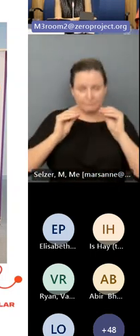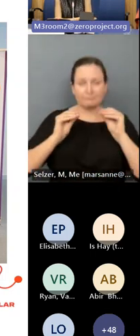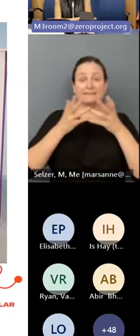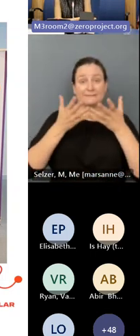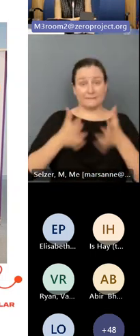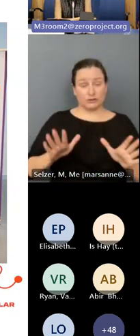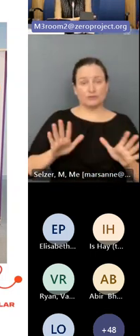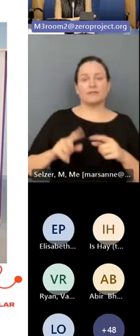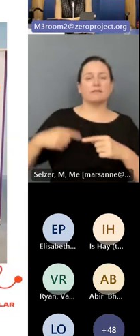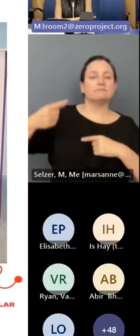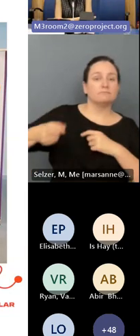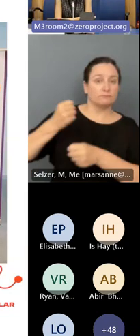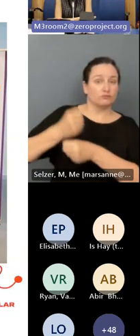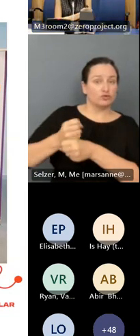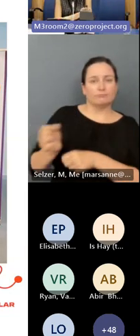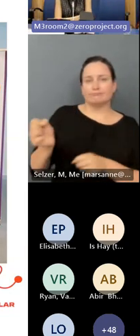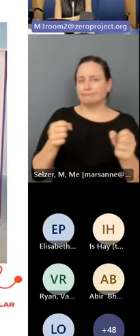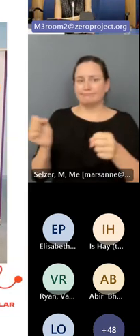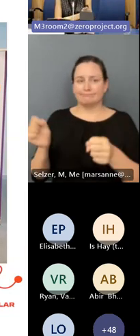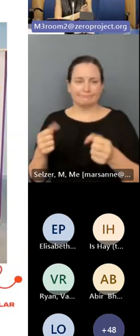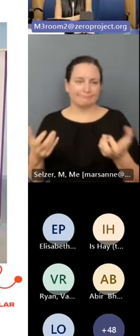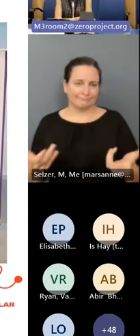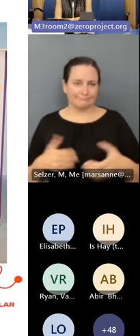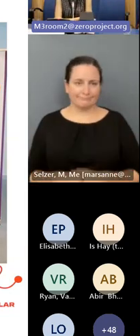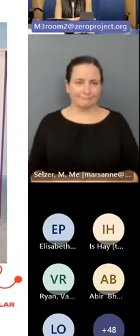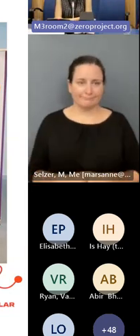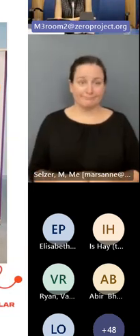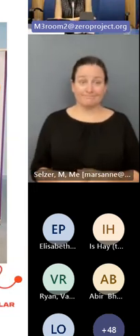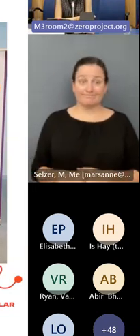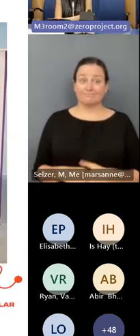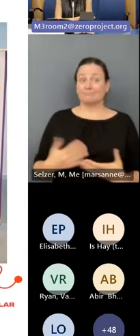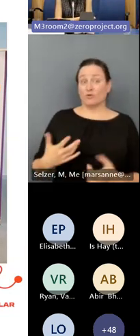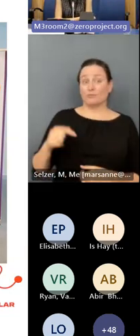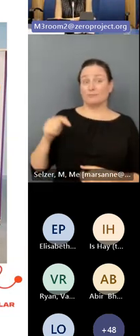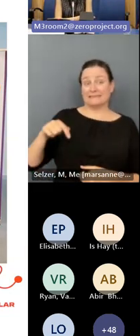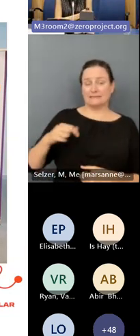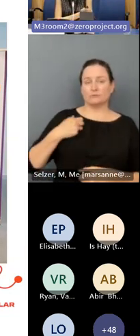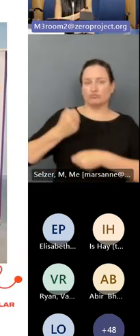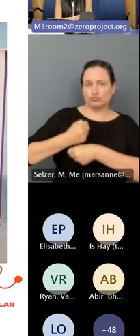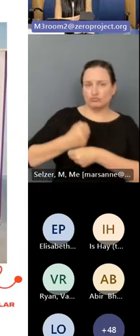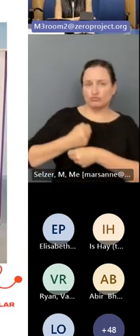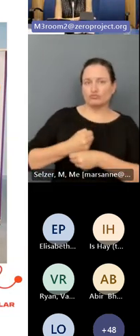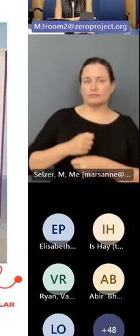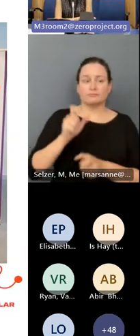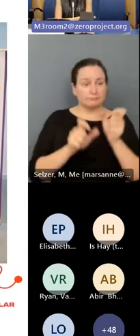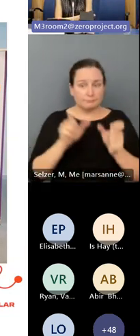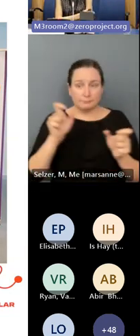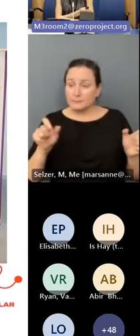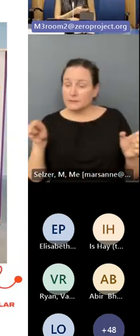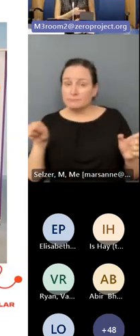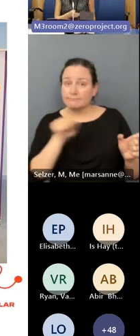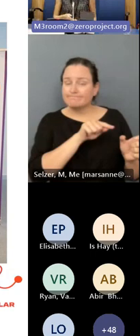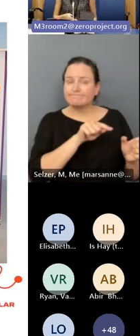this as a cutting-edge programme. First, work with natural born leaders and we empower them to be